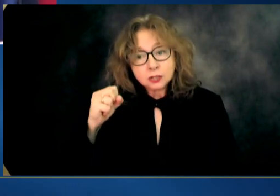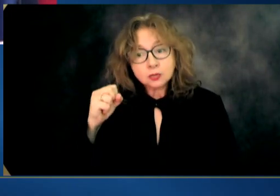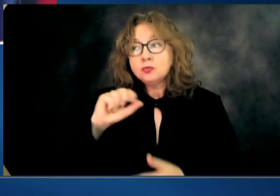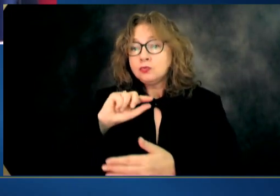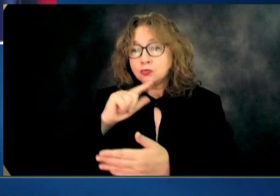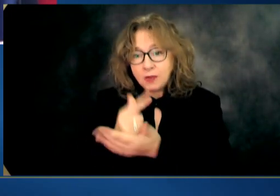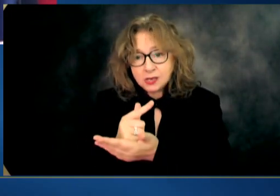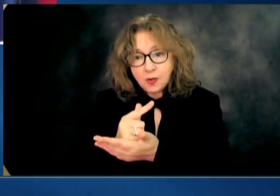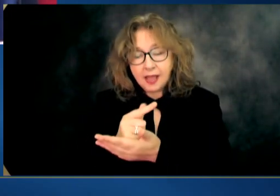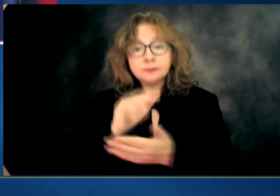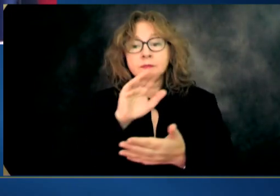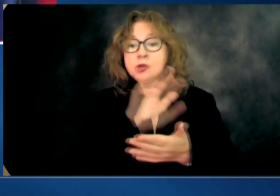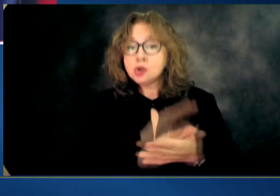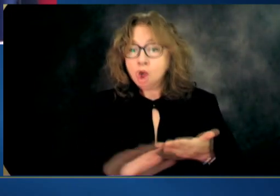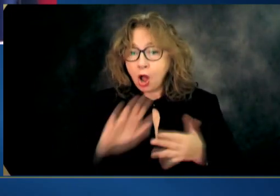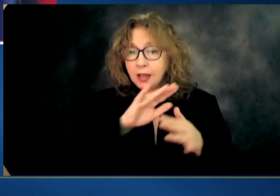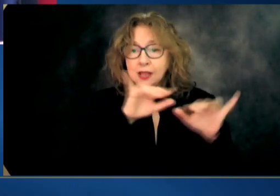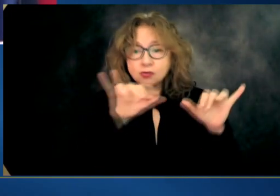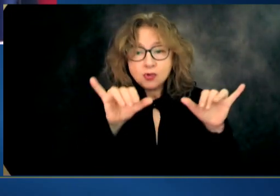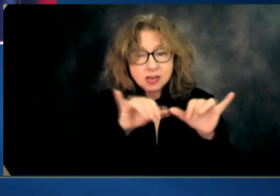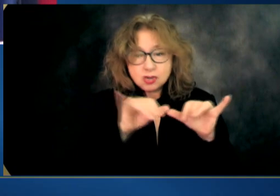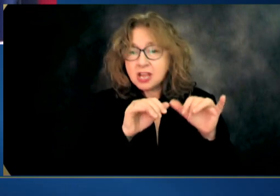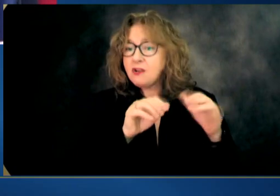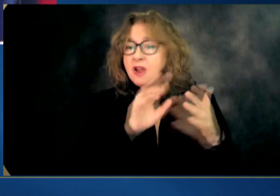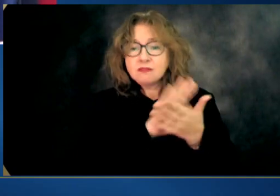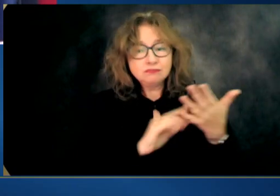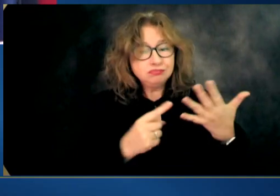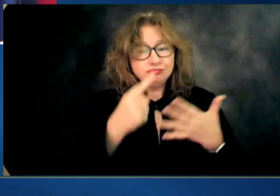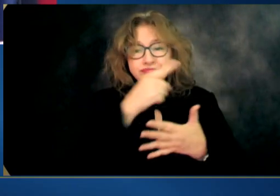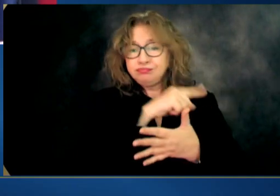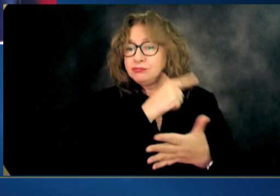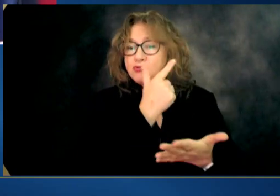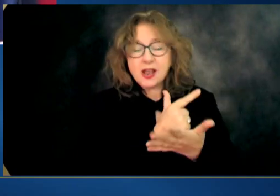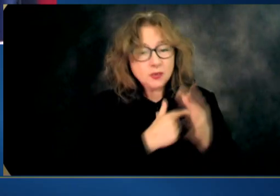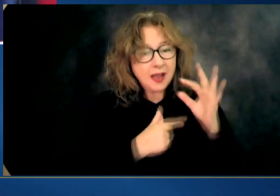because I had doctors back then, fortunately, that didn't know much about sickle cell,